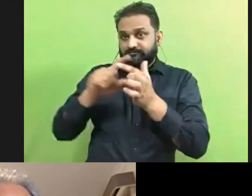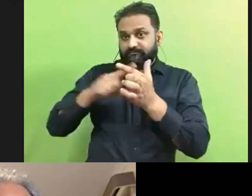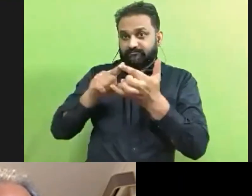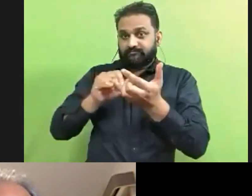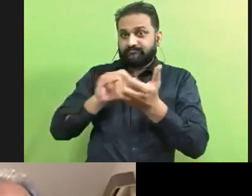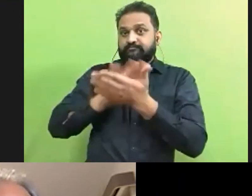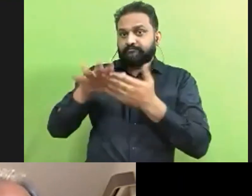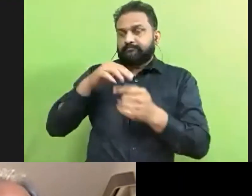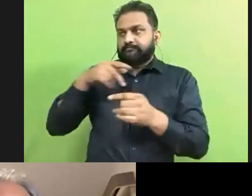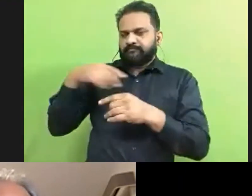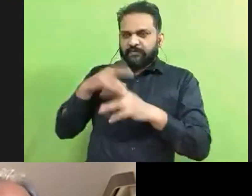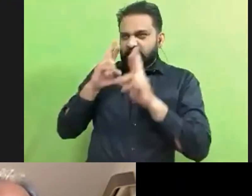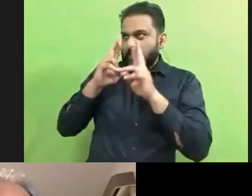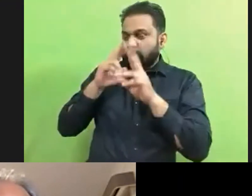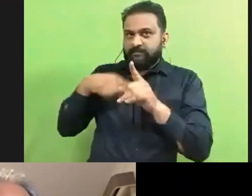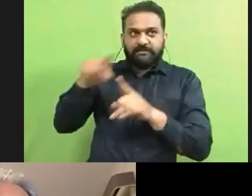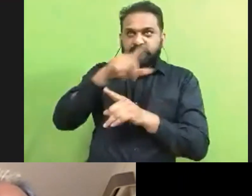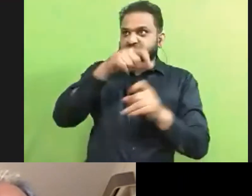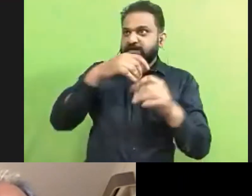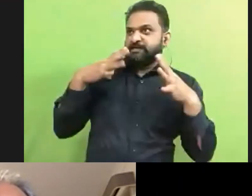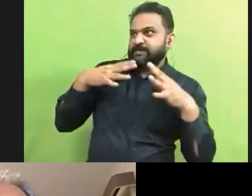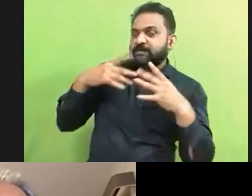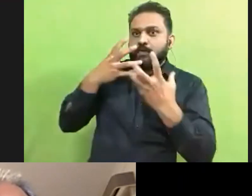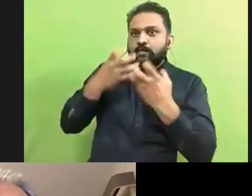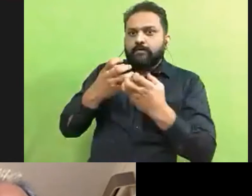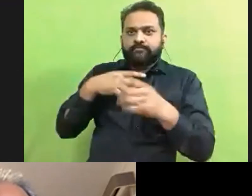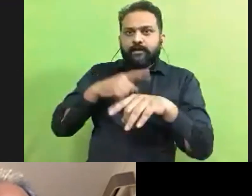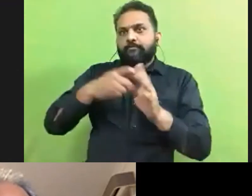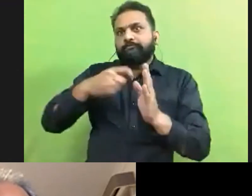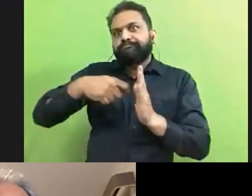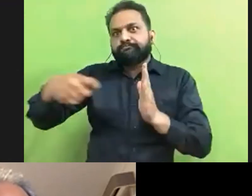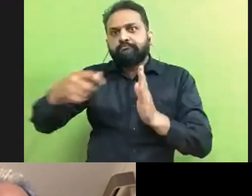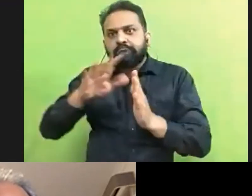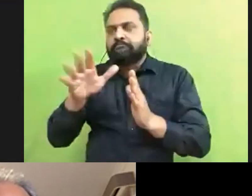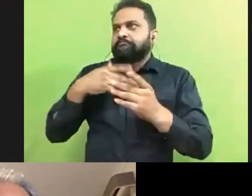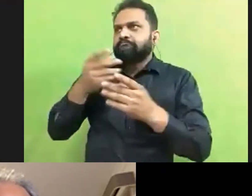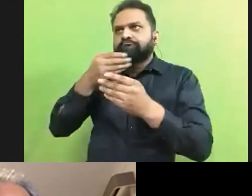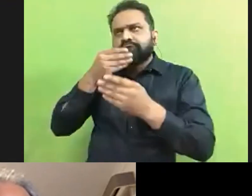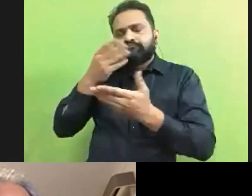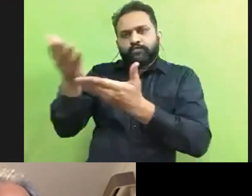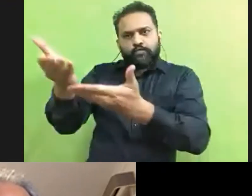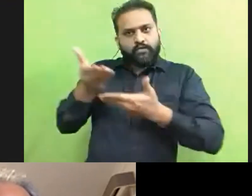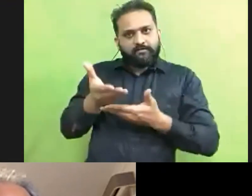hear from you about this so i won't take up much time now we welcome you sir the flow is all yours